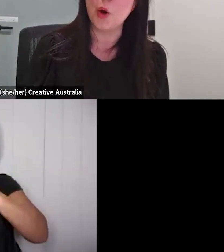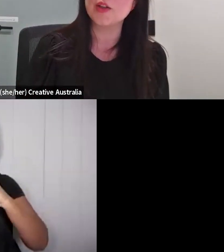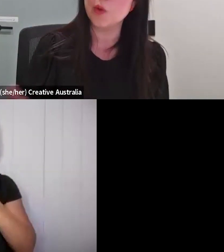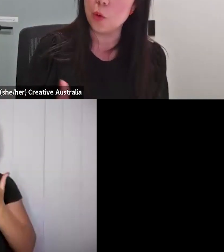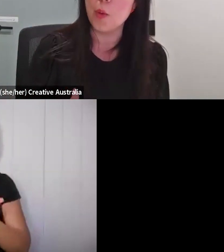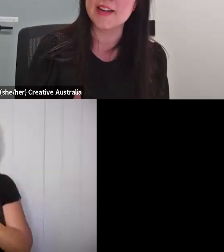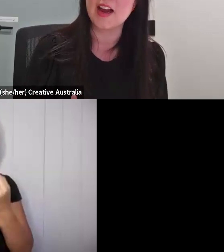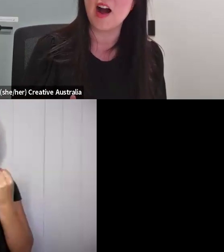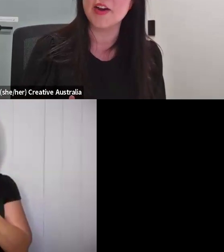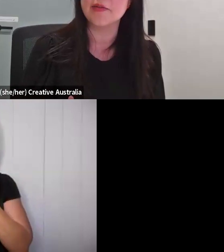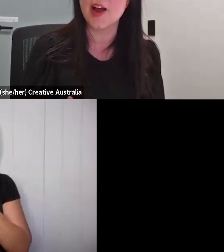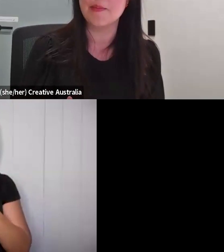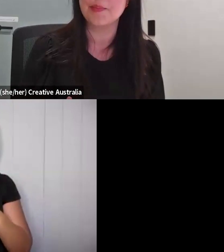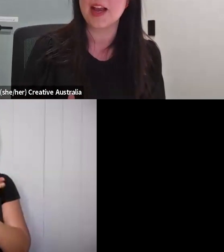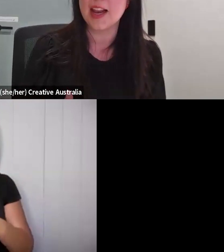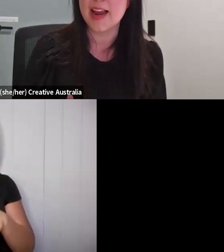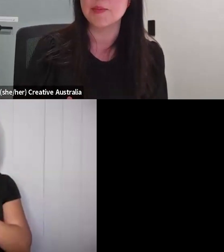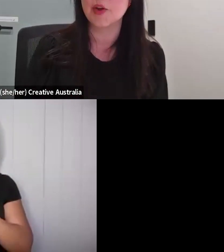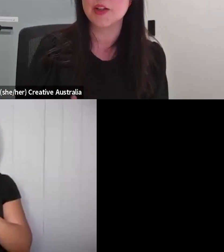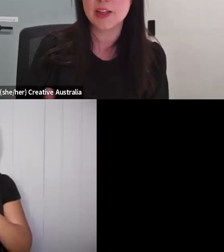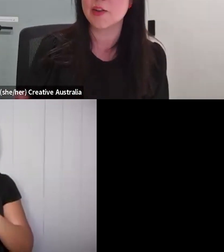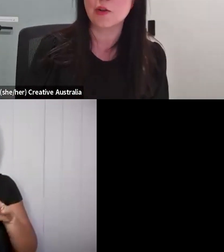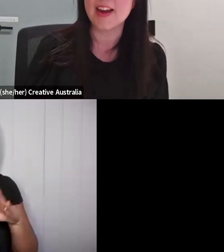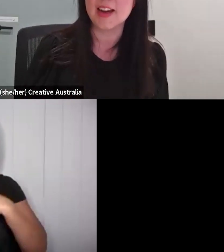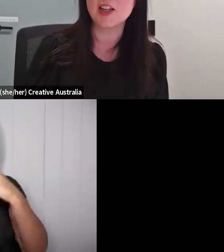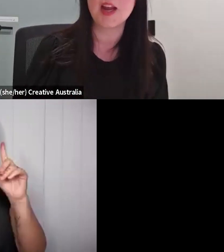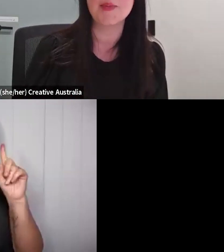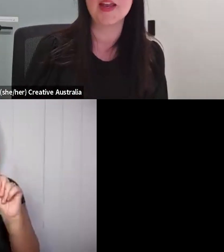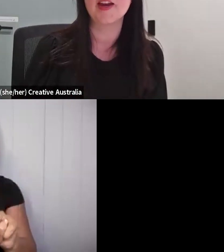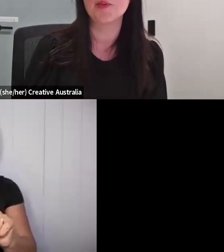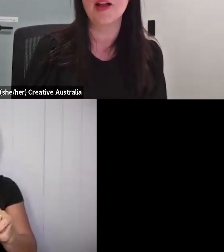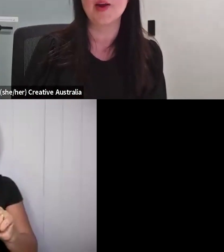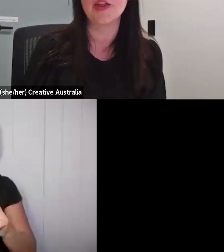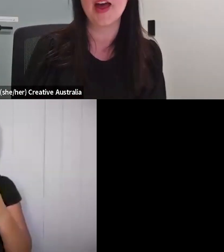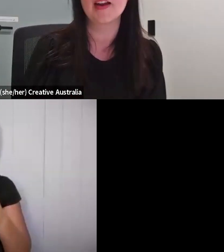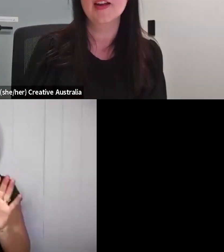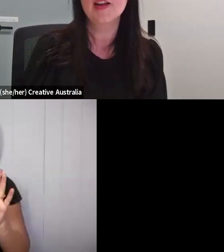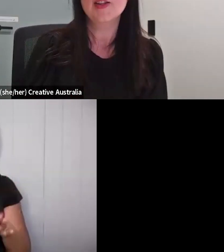works all the way to that claim, so it's a great year to be coming in and playing with that.